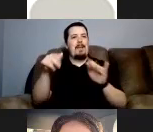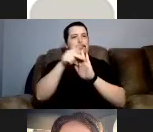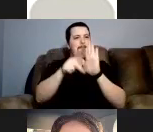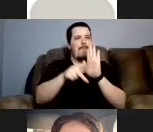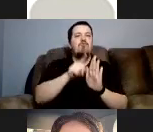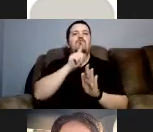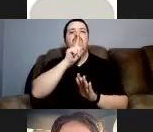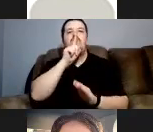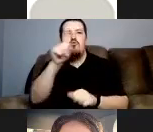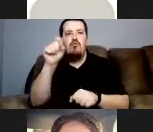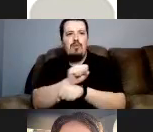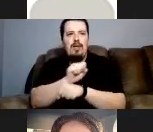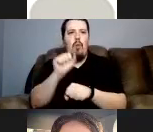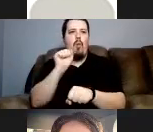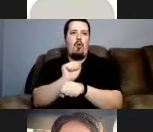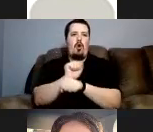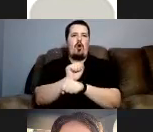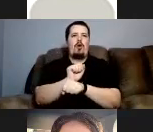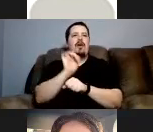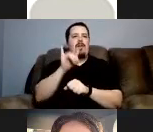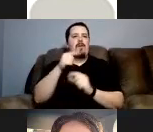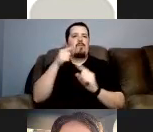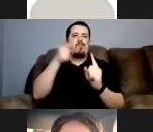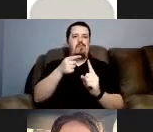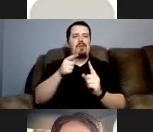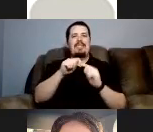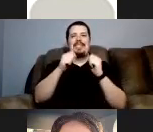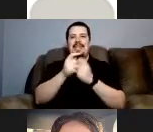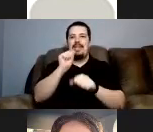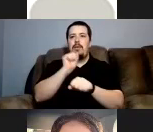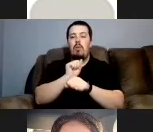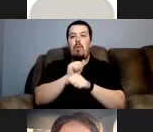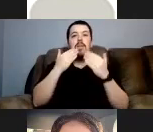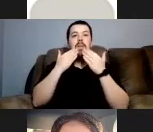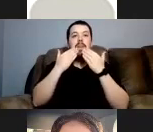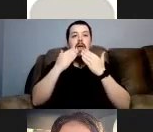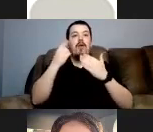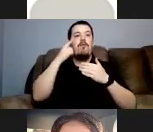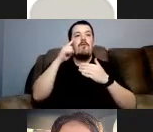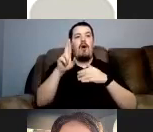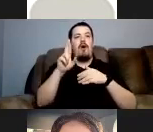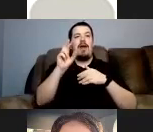our the power of our team to get this work done. TeamWork. So thank you for RSVPing um over on our